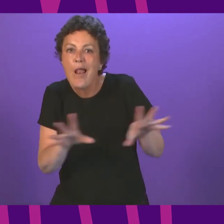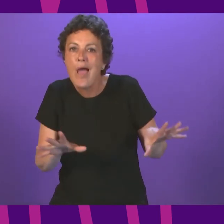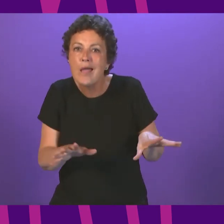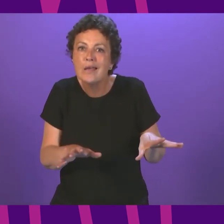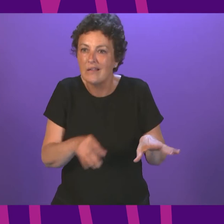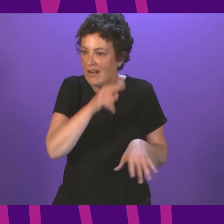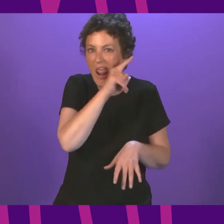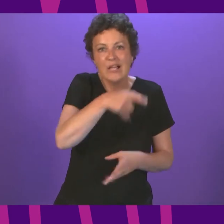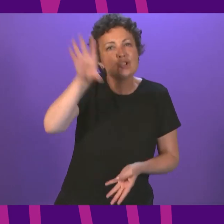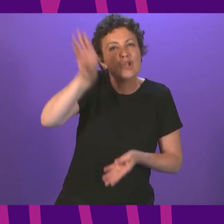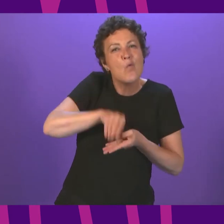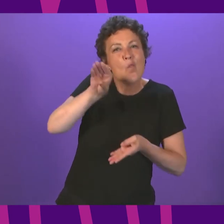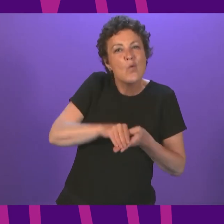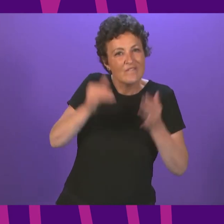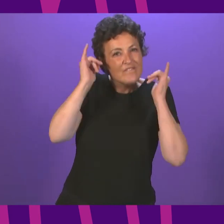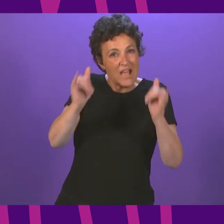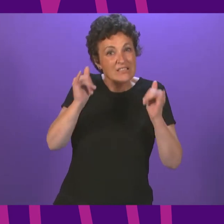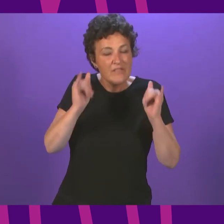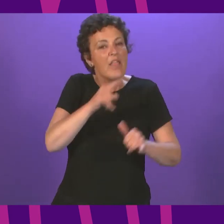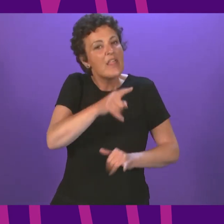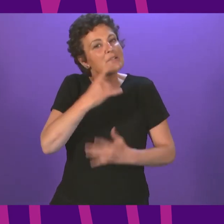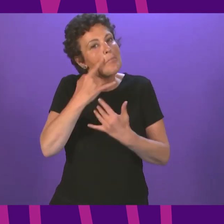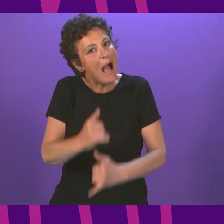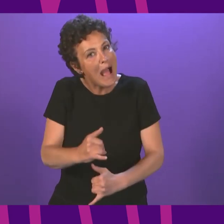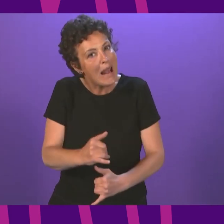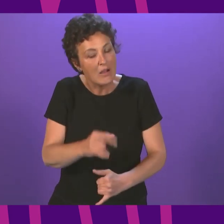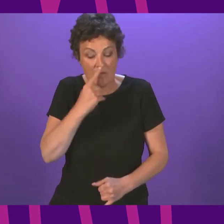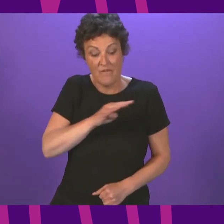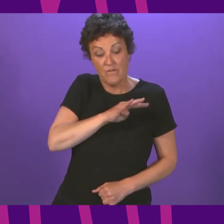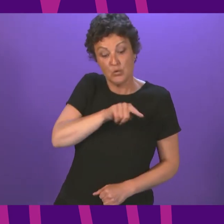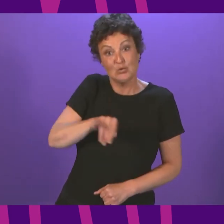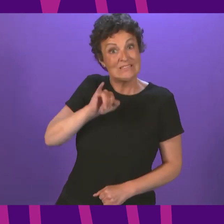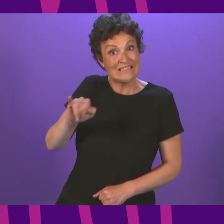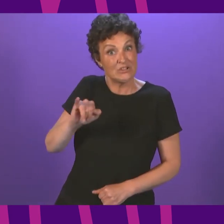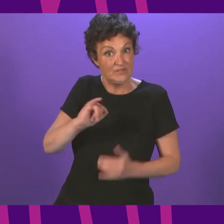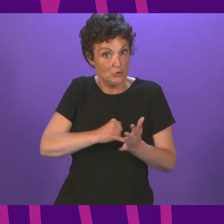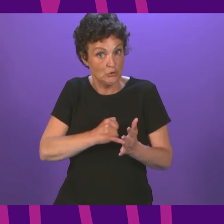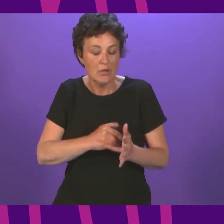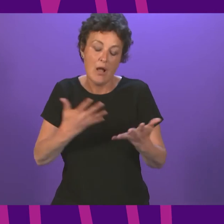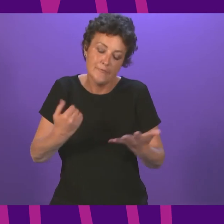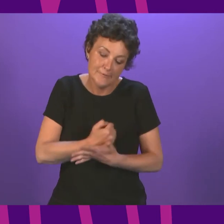so, as did the Download Festival, which ran as a pilot from 18-20 June. I hope that the